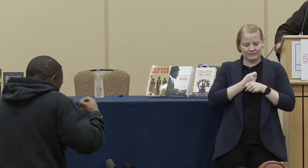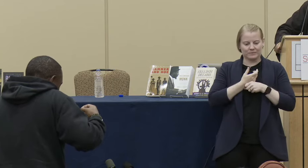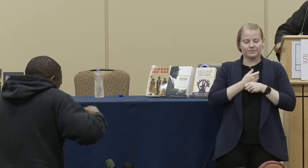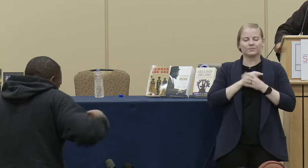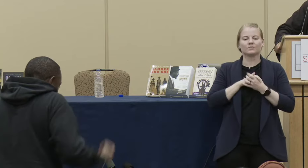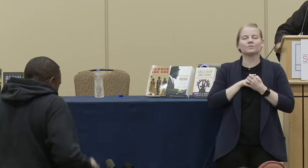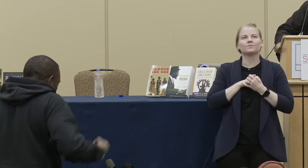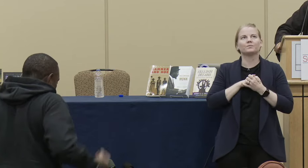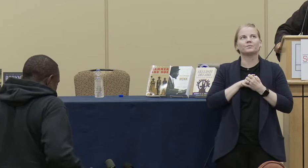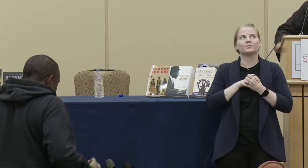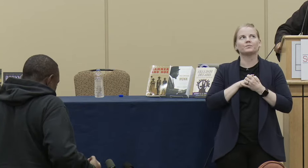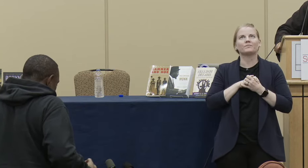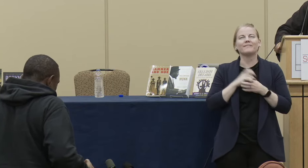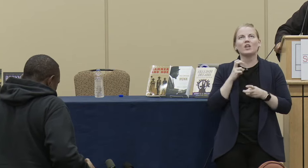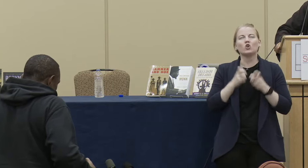also -- I'm going to project a little bit -- I'm going to wrap